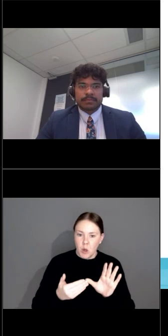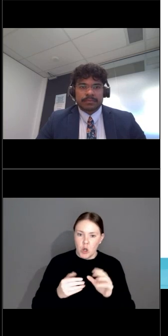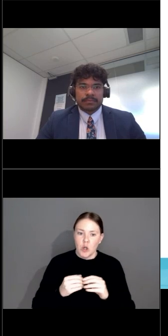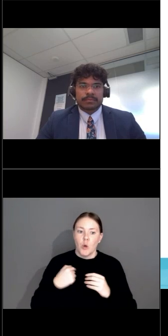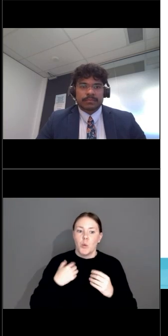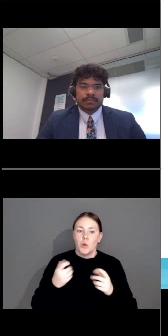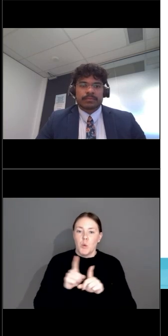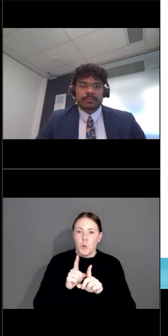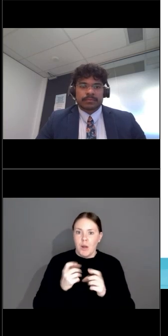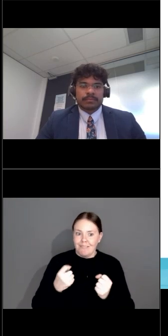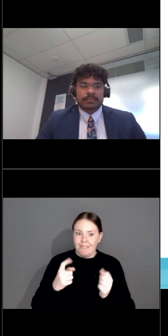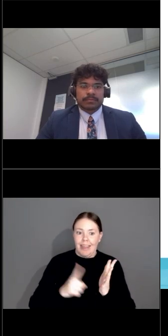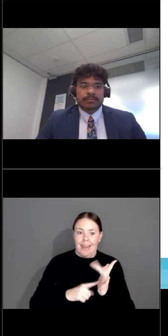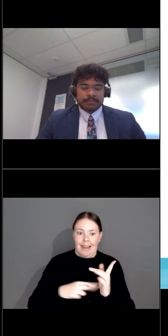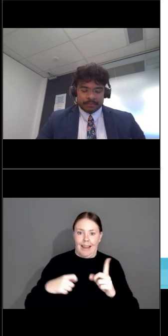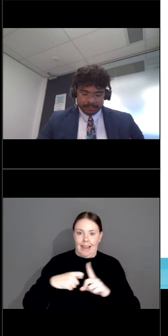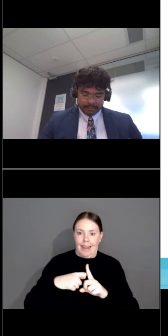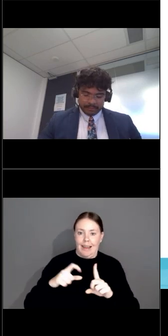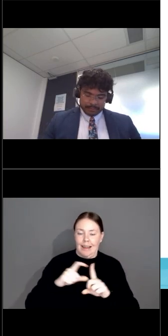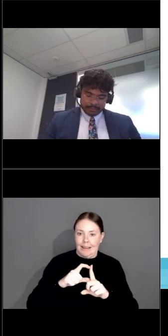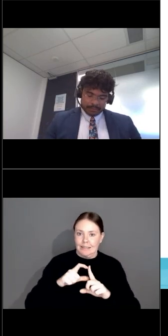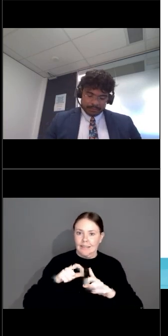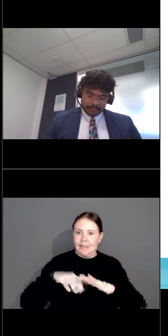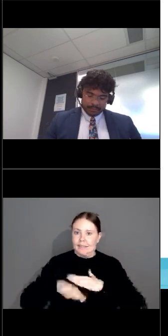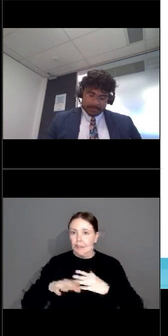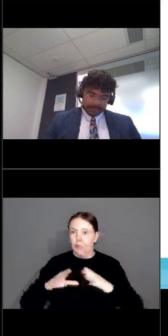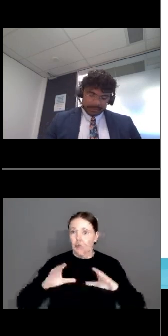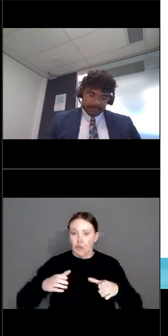community group so generally when you come to training it's mostly people who come to training